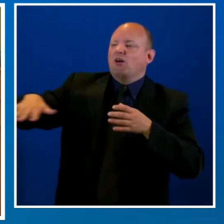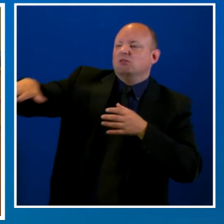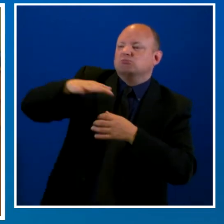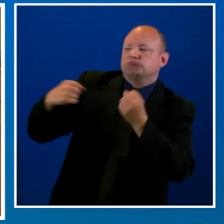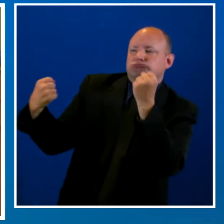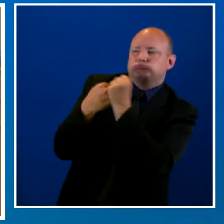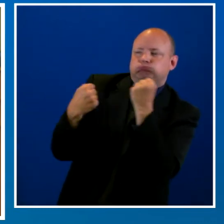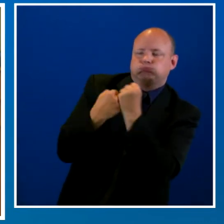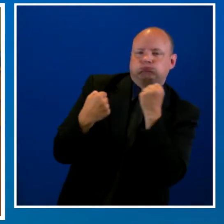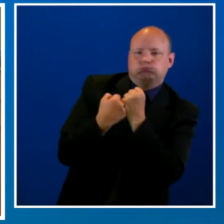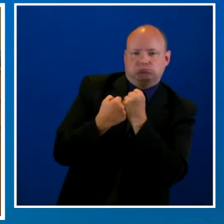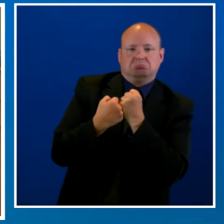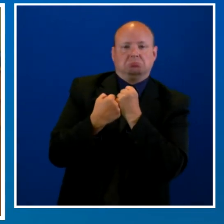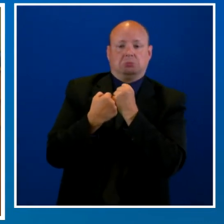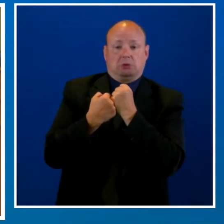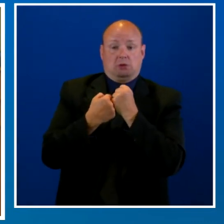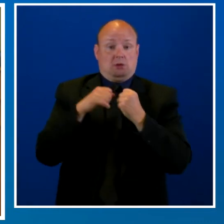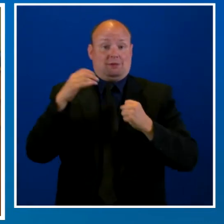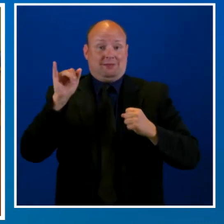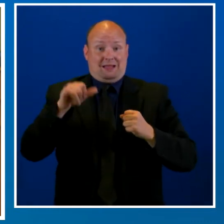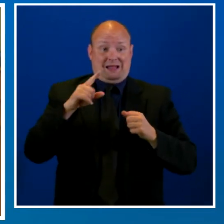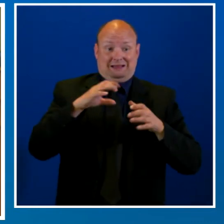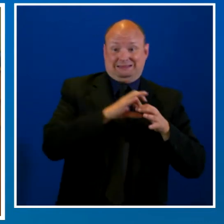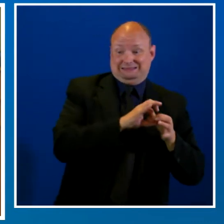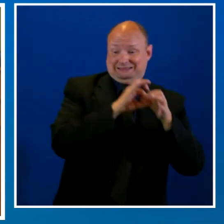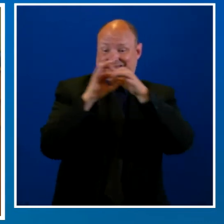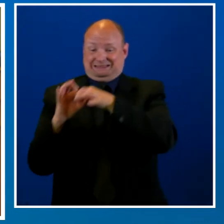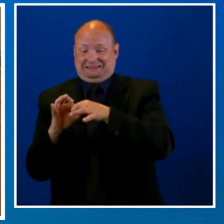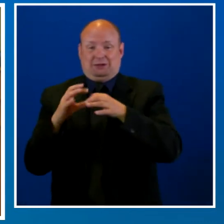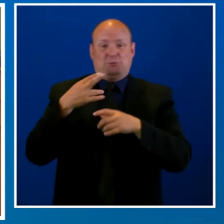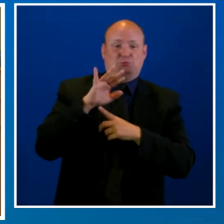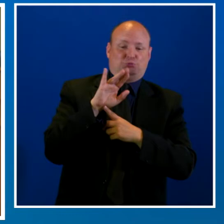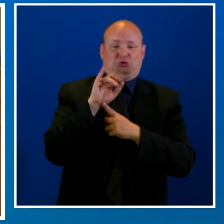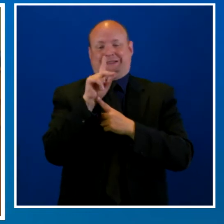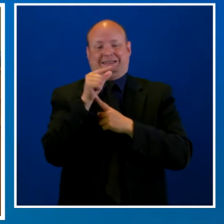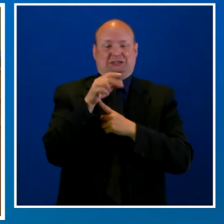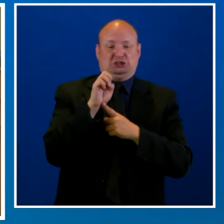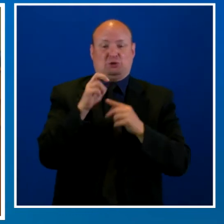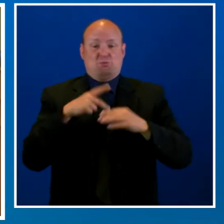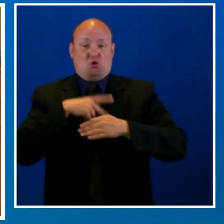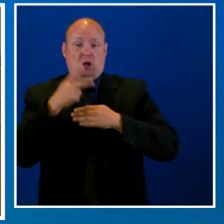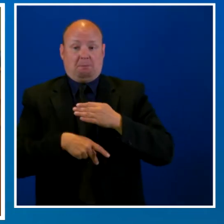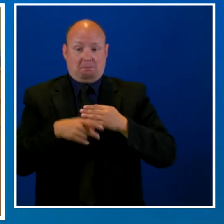The bridge does not extend the existing moratorium. Under the